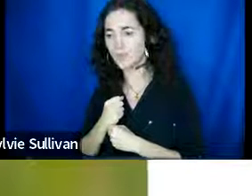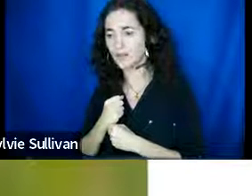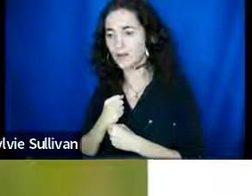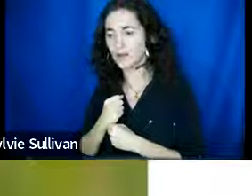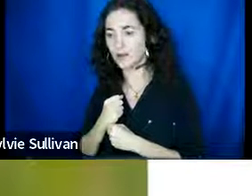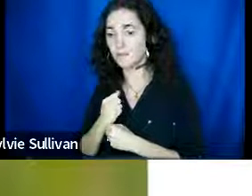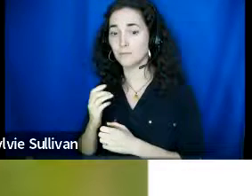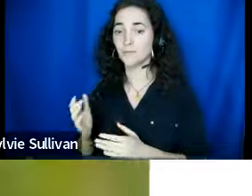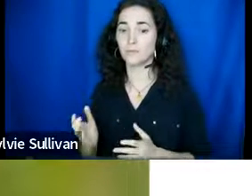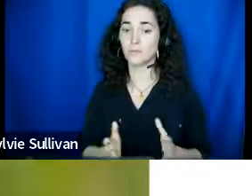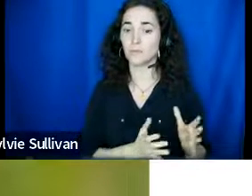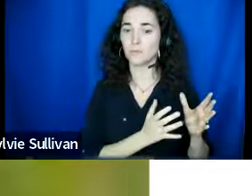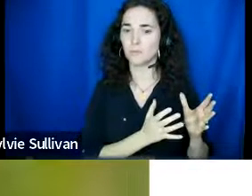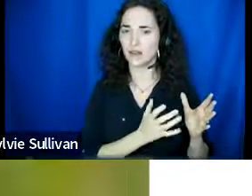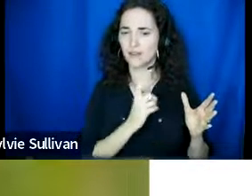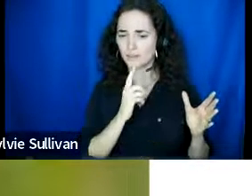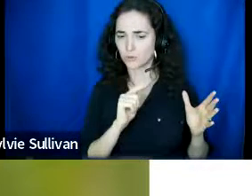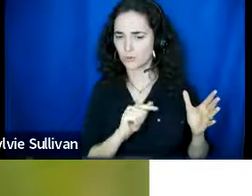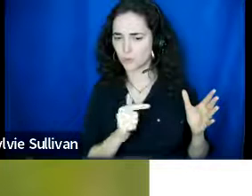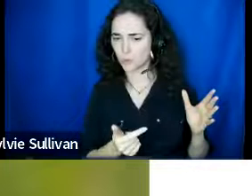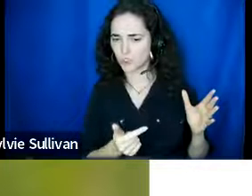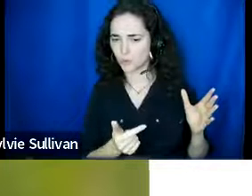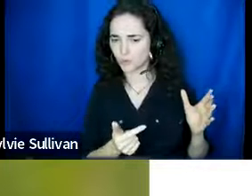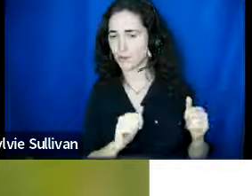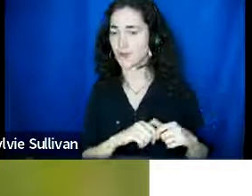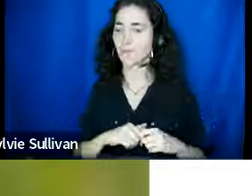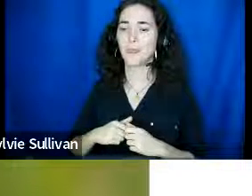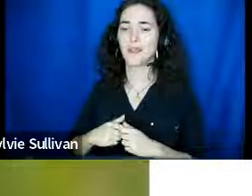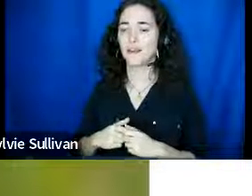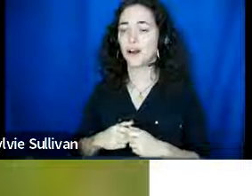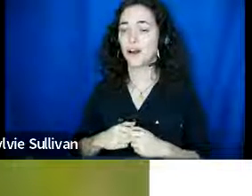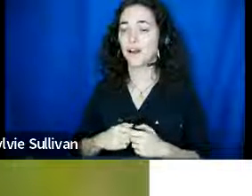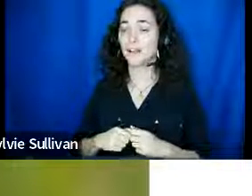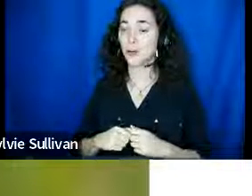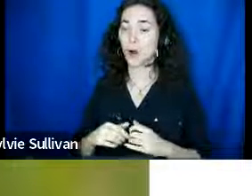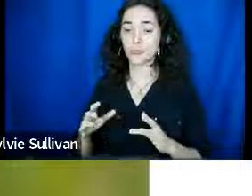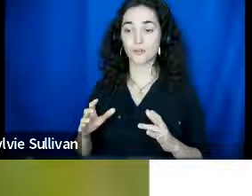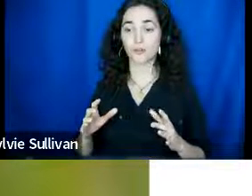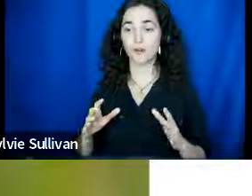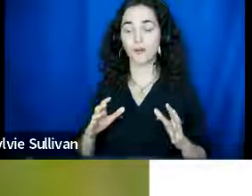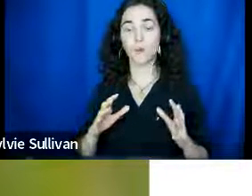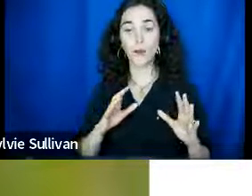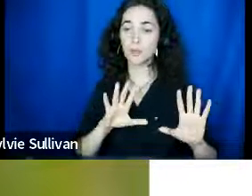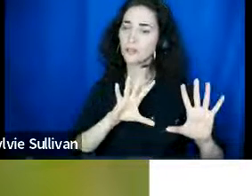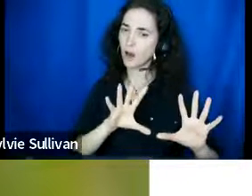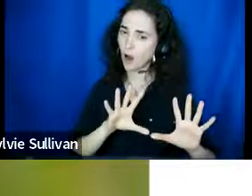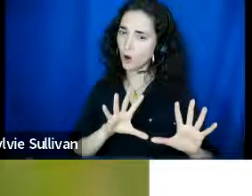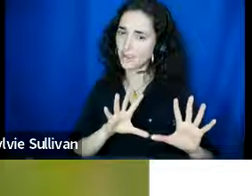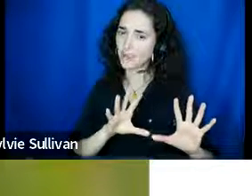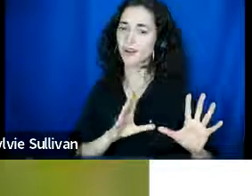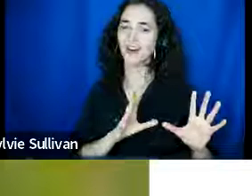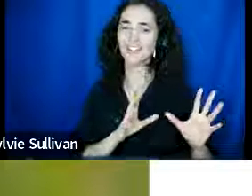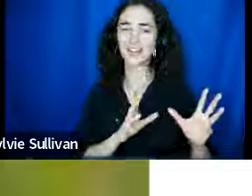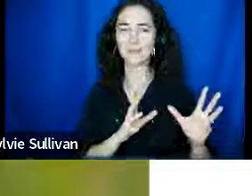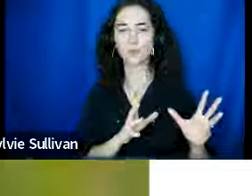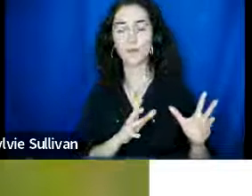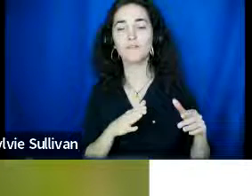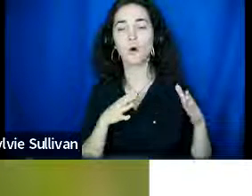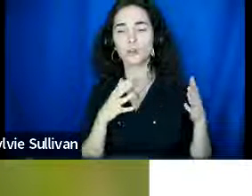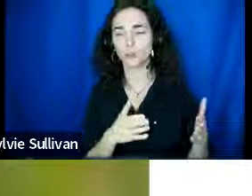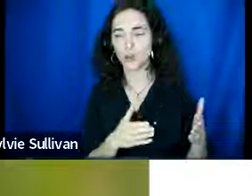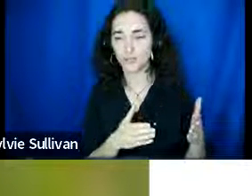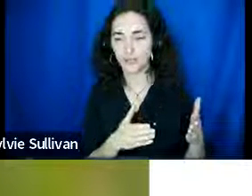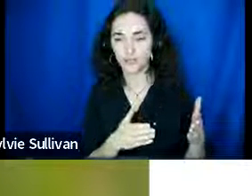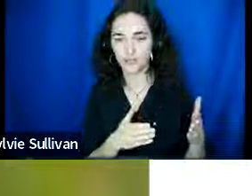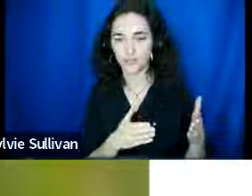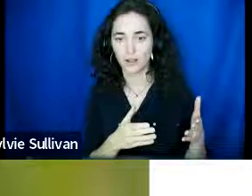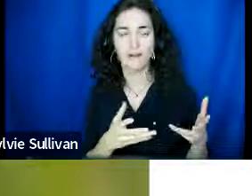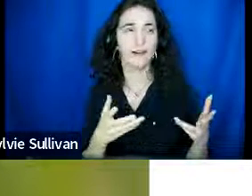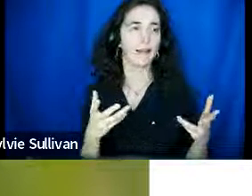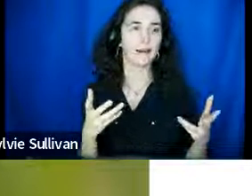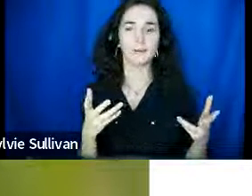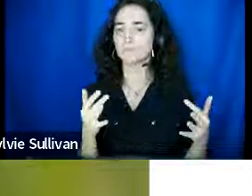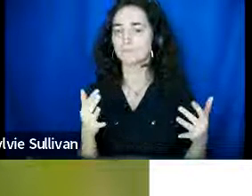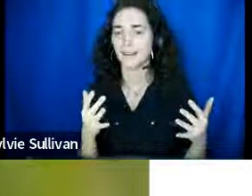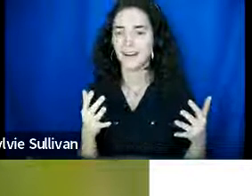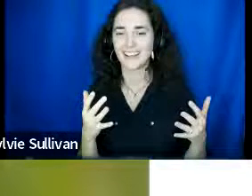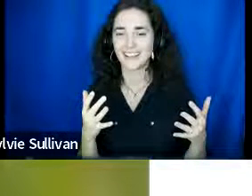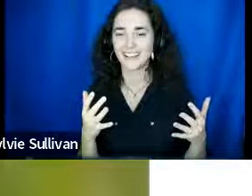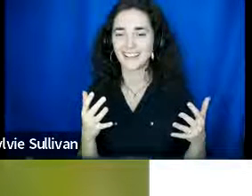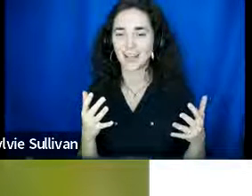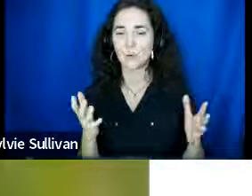We're going to switch interpreters there we go... in our culture, though women not always, but a lot of times, women focus on communications. Like